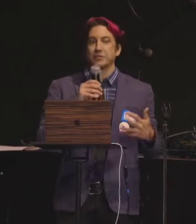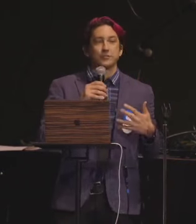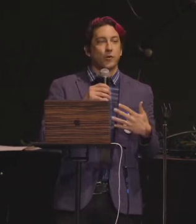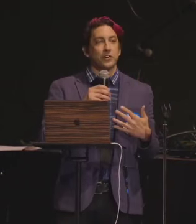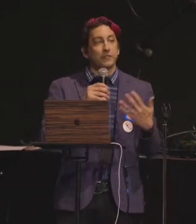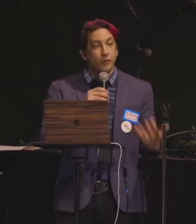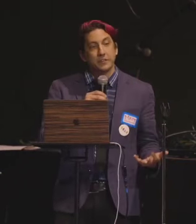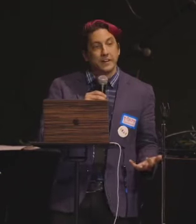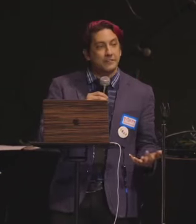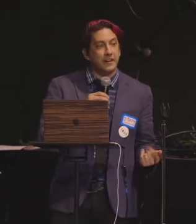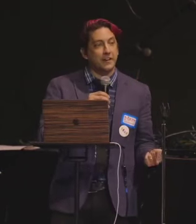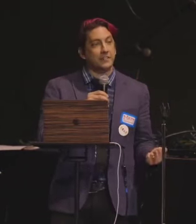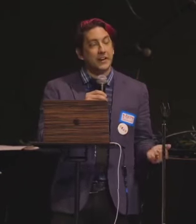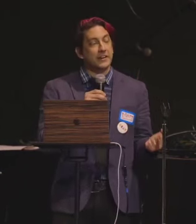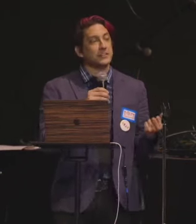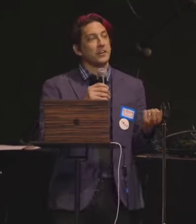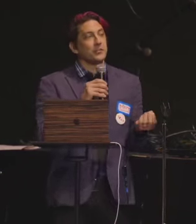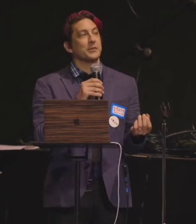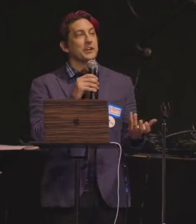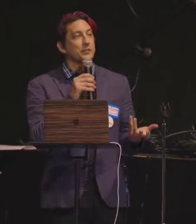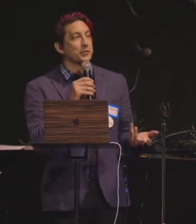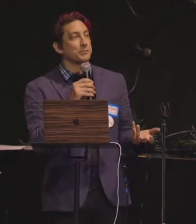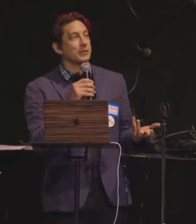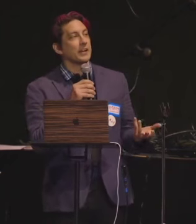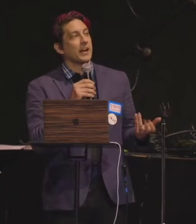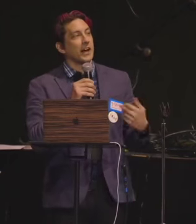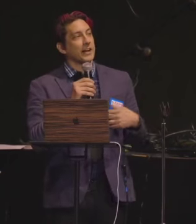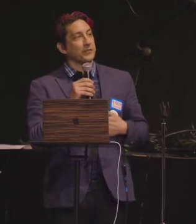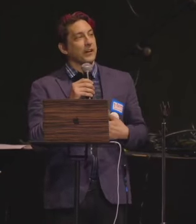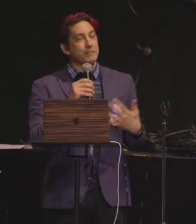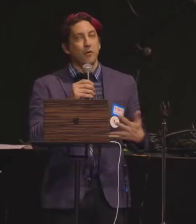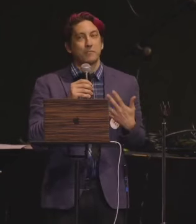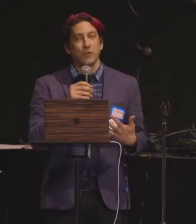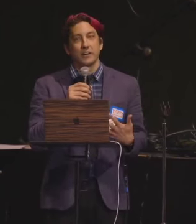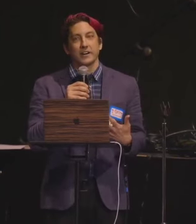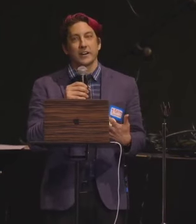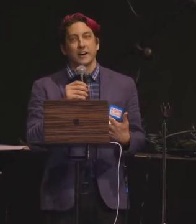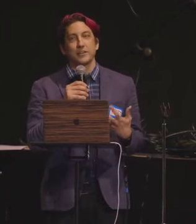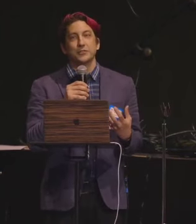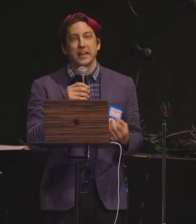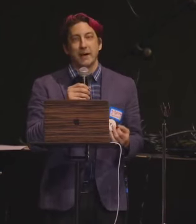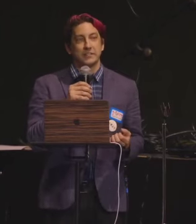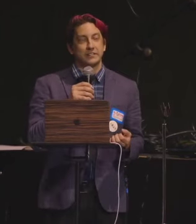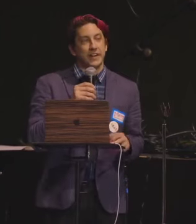Captions, of course, are for the deaf and hard of hearing. There's also another group that we're finding more and more are using captions,